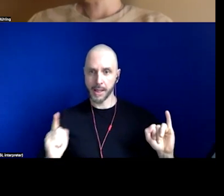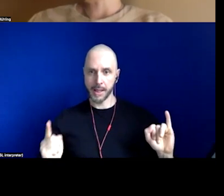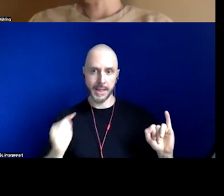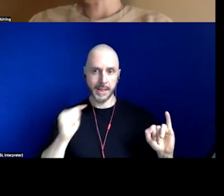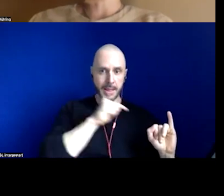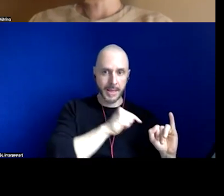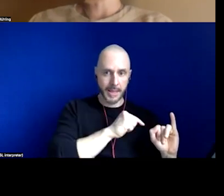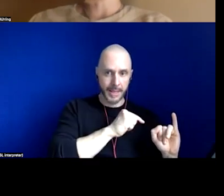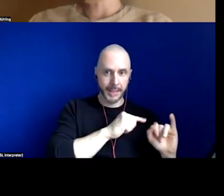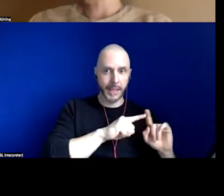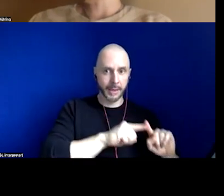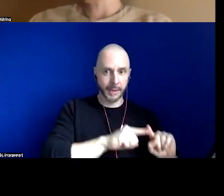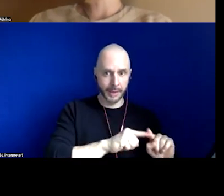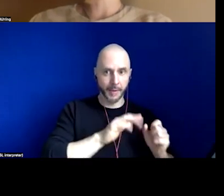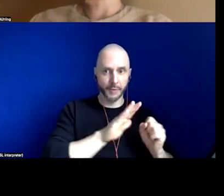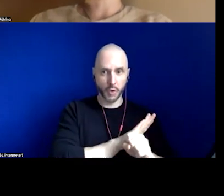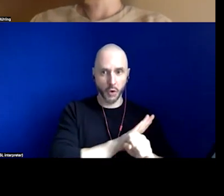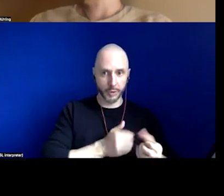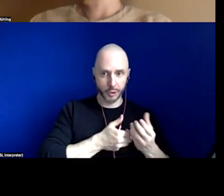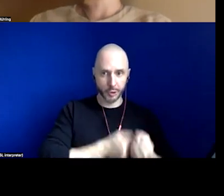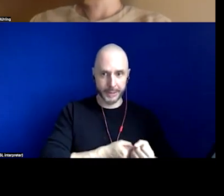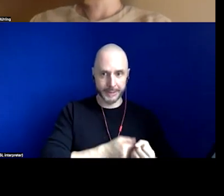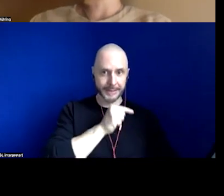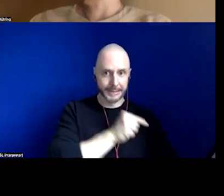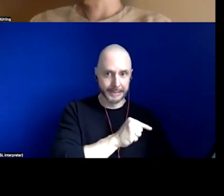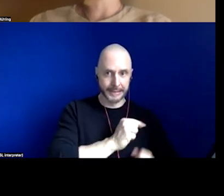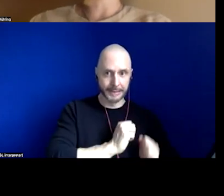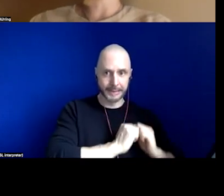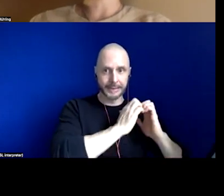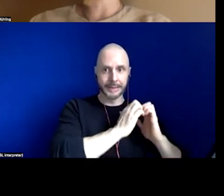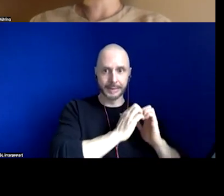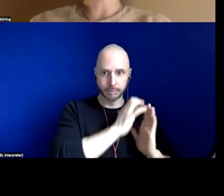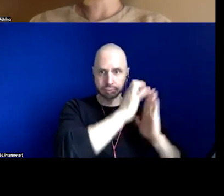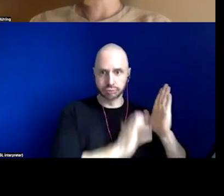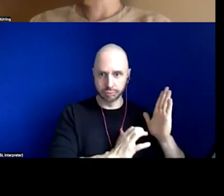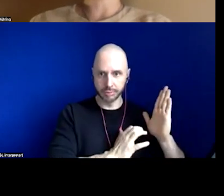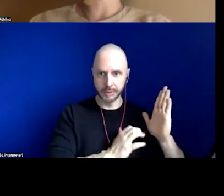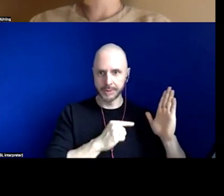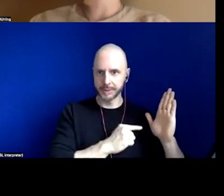especially because each context is different, each book is different and a lot of the experts